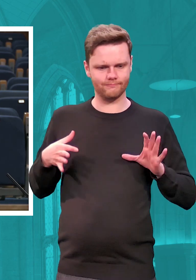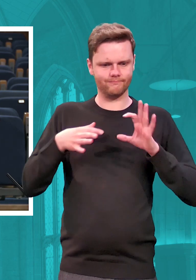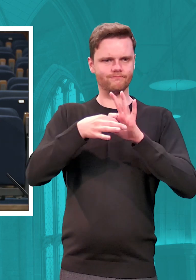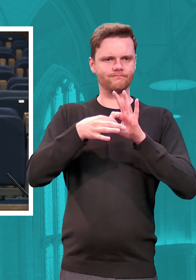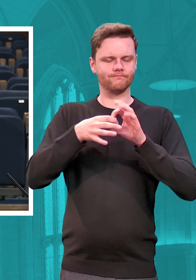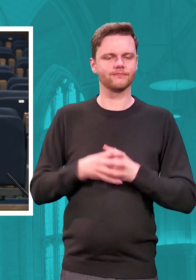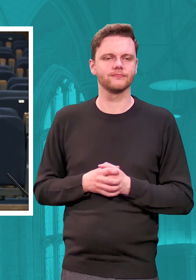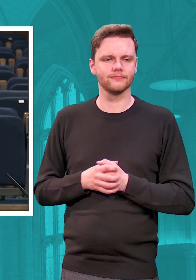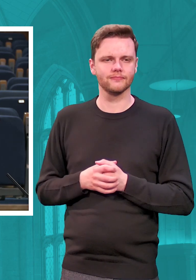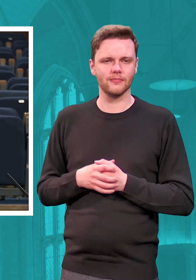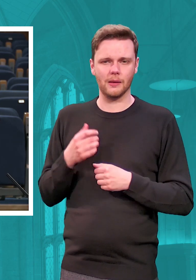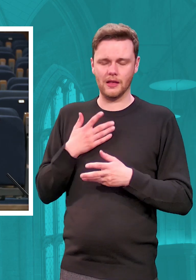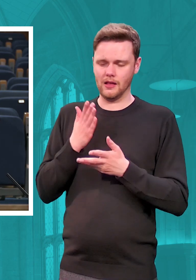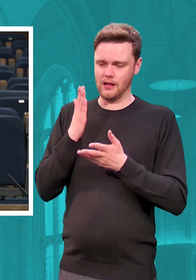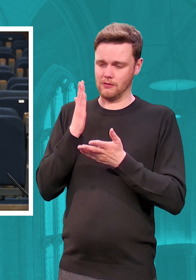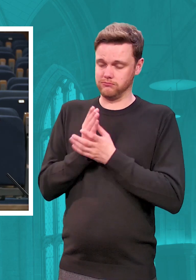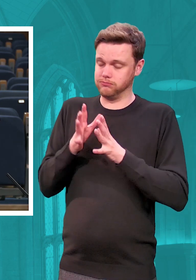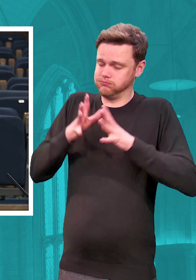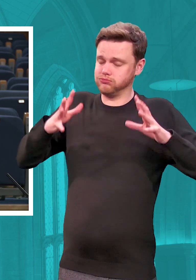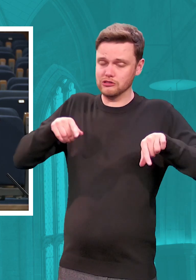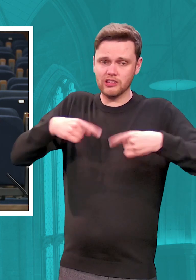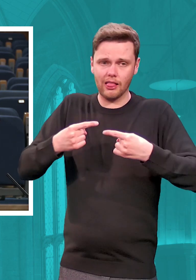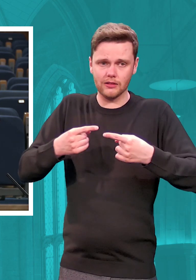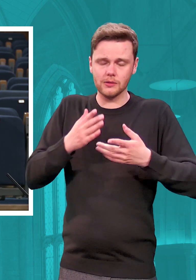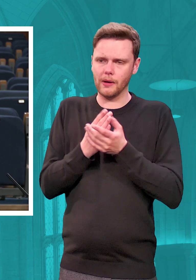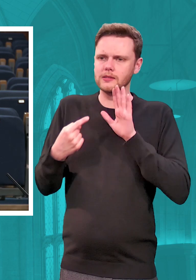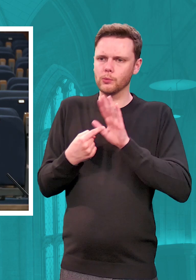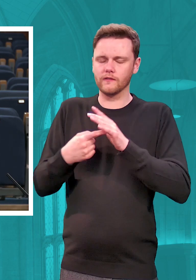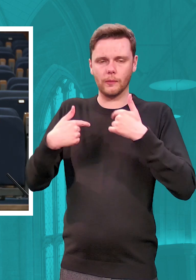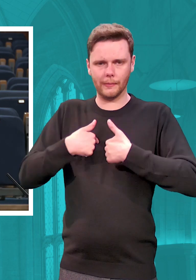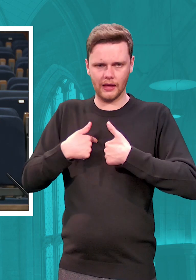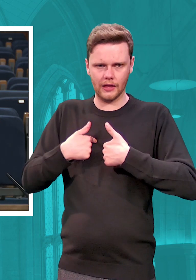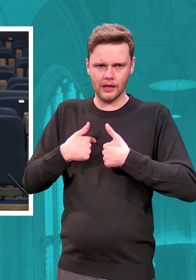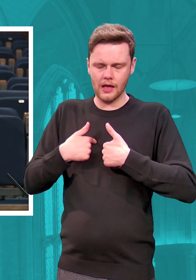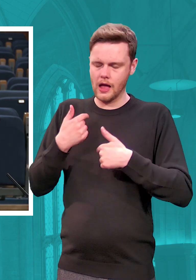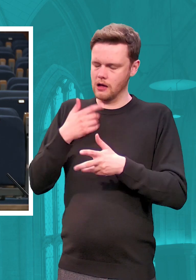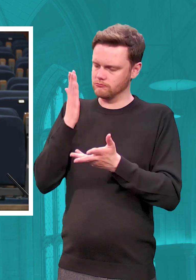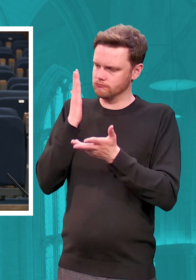I can't deny that it is hugely challenging, but it matters to me, and I am convinced that we can,